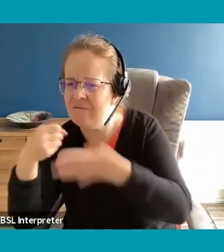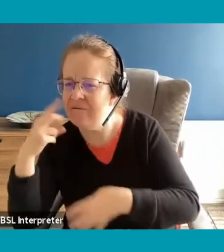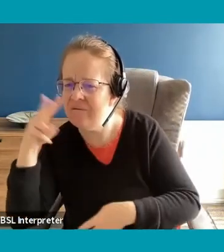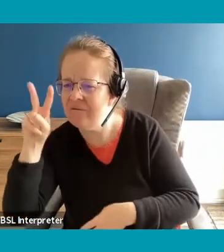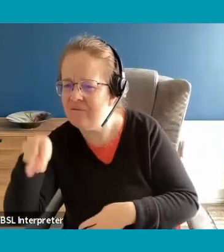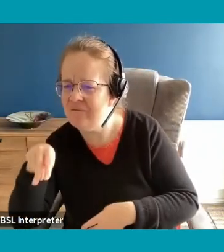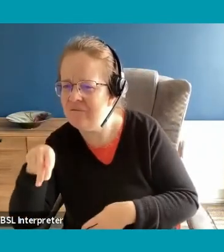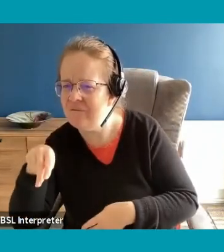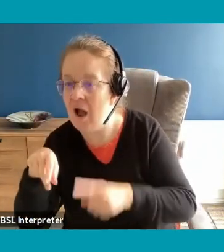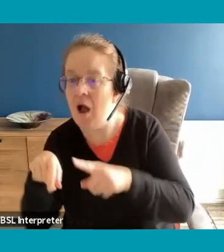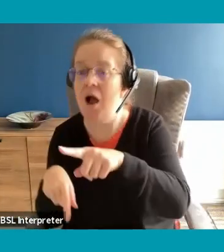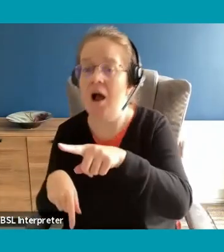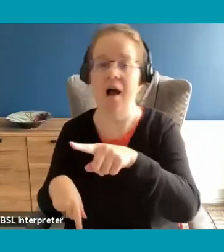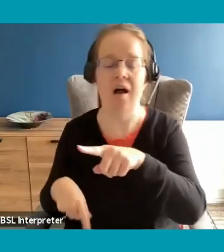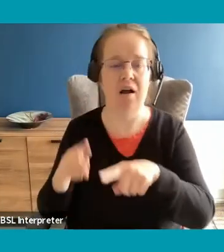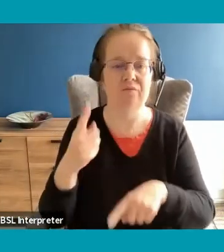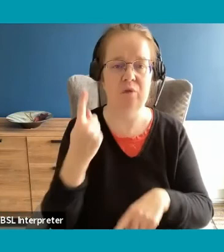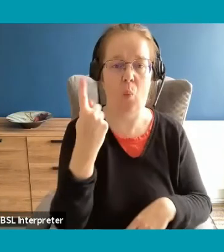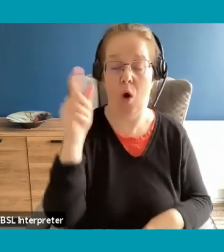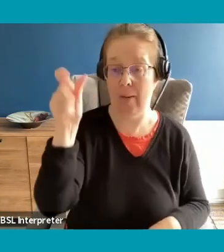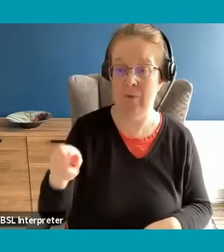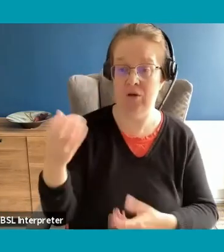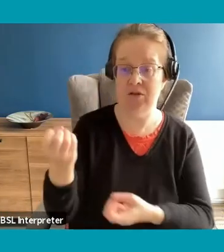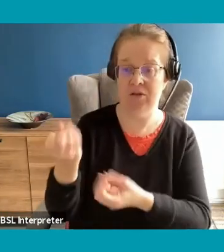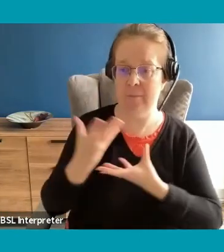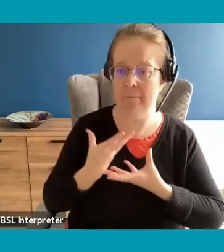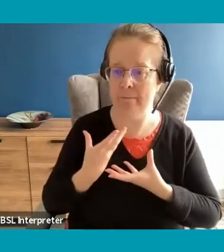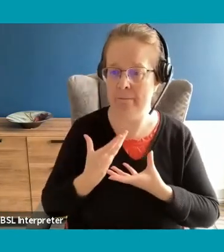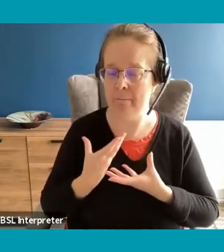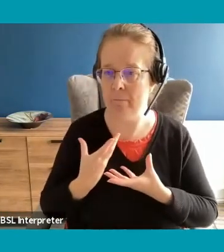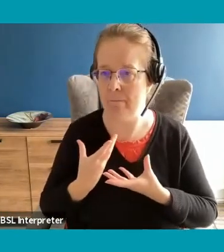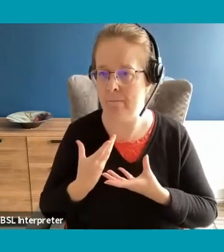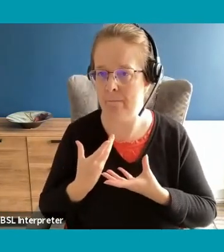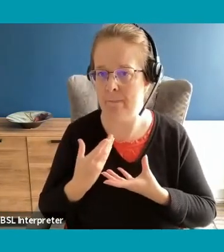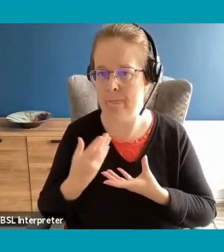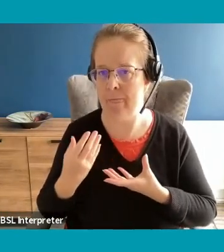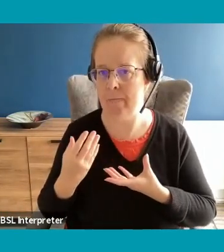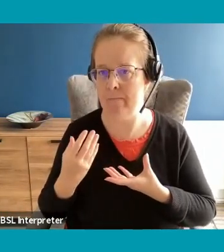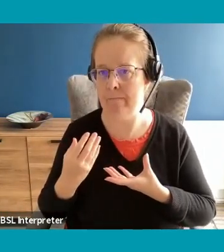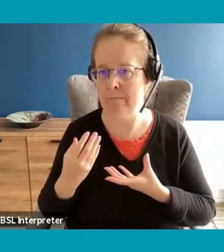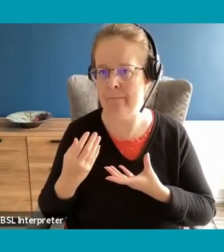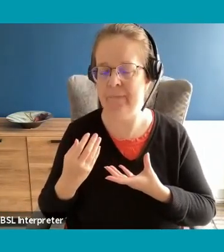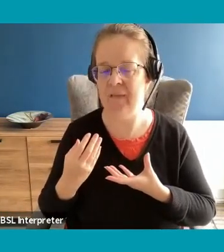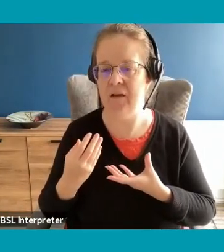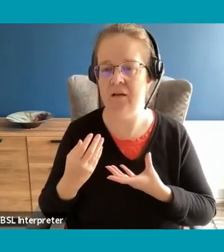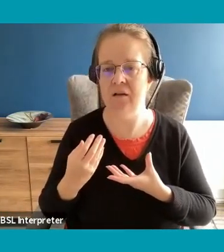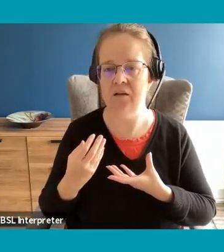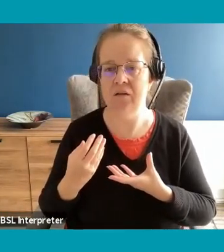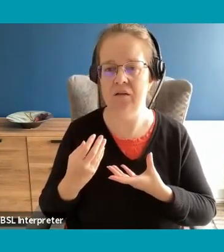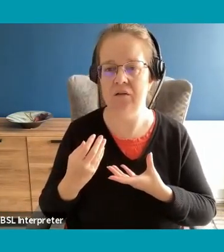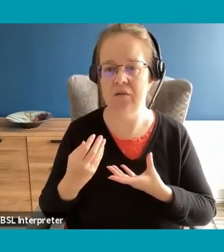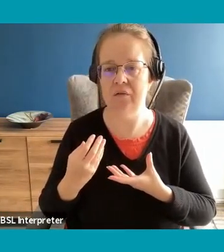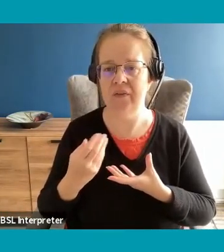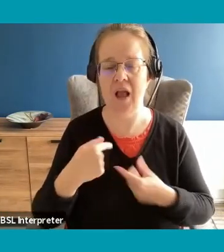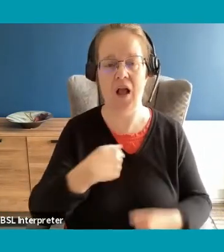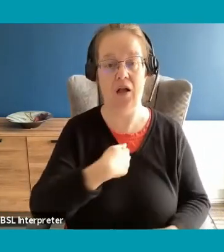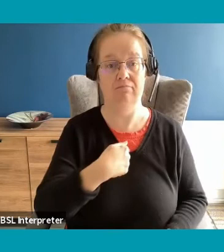Oh, we have somebody here who said and this is going back a little bit further back on the chat. Good morning all. I'm an employment specialist